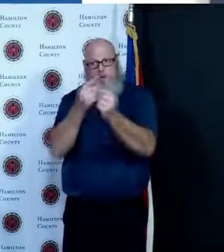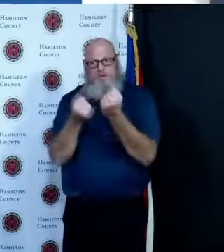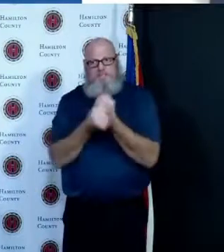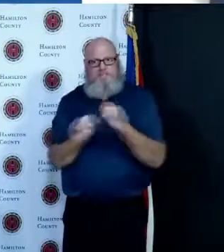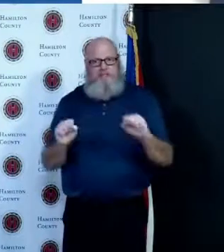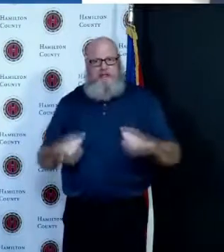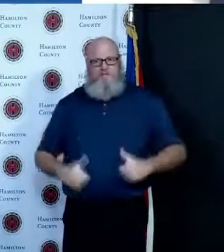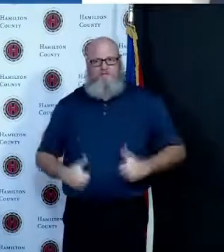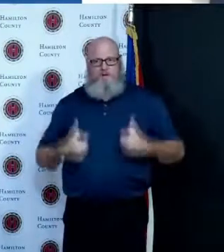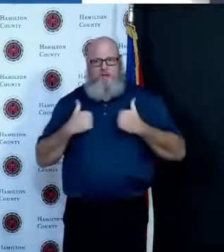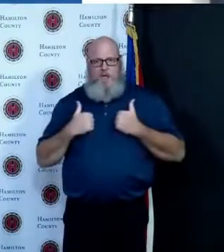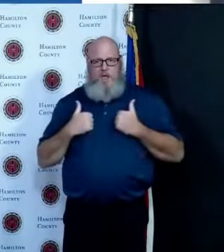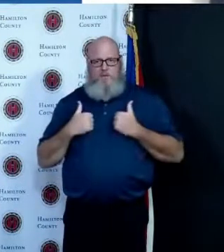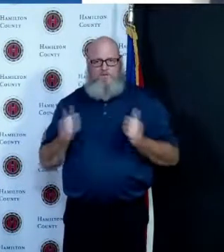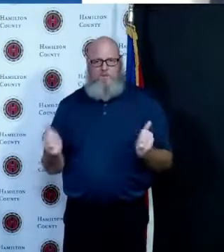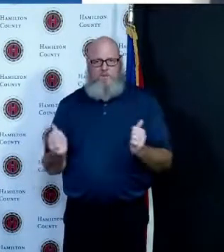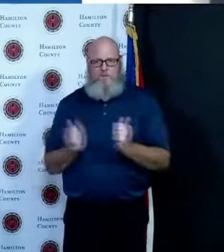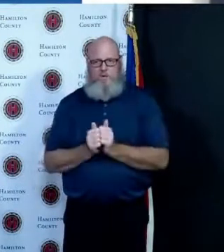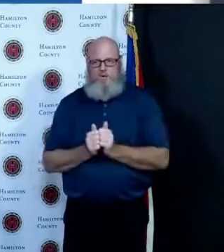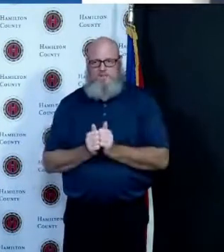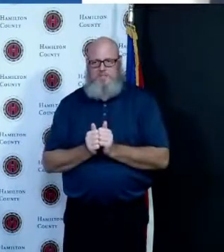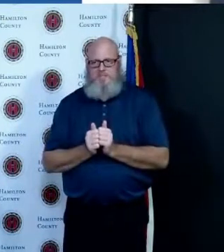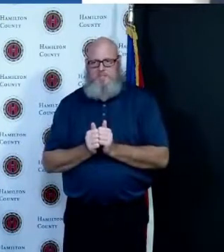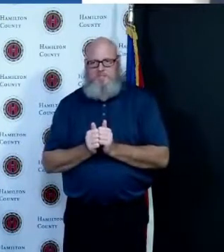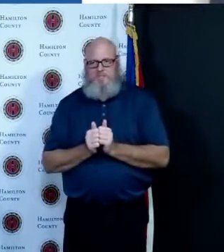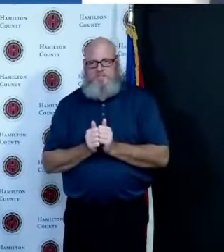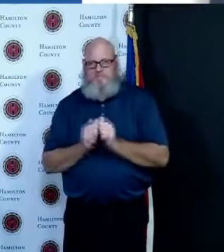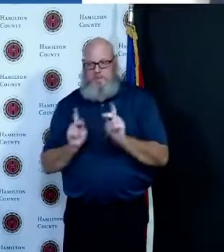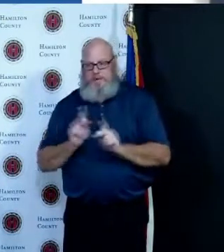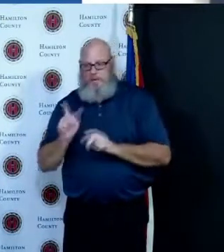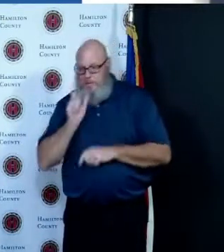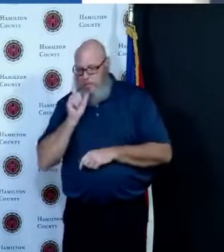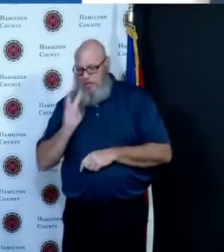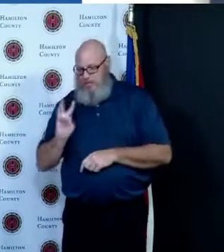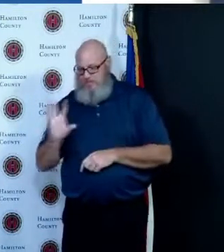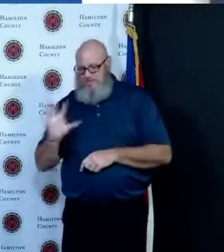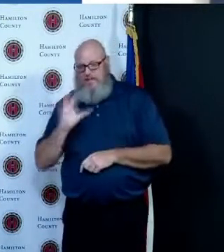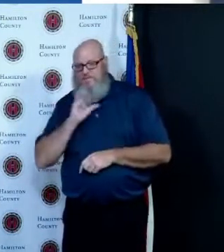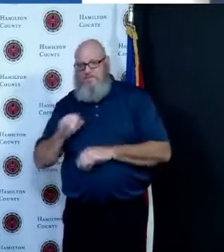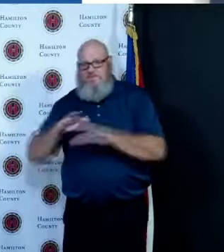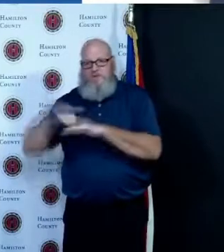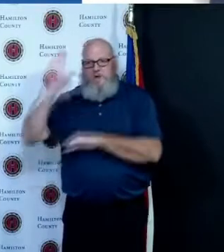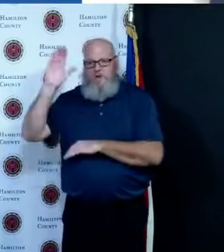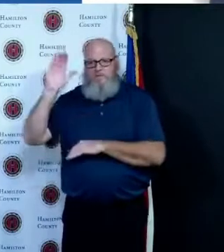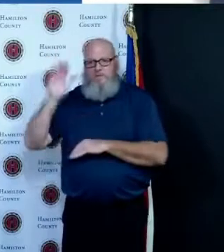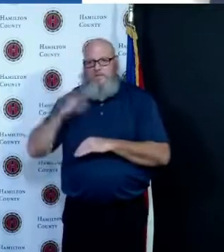get Covid-19 are also the most likely to to die from Covid-19. and so the goal is to quickly get